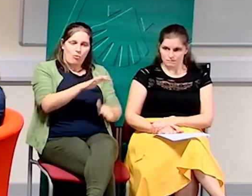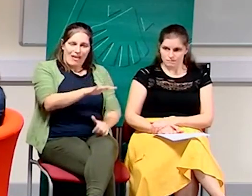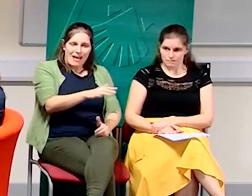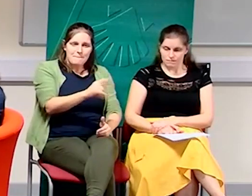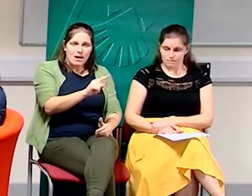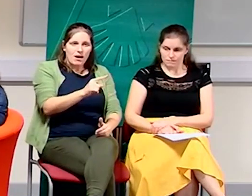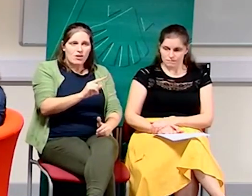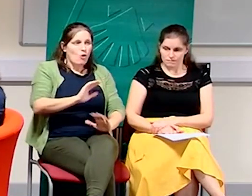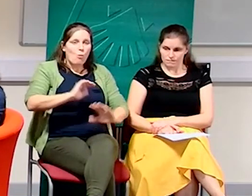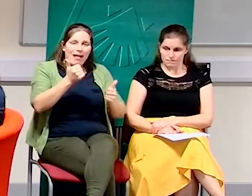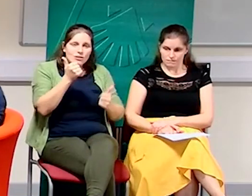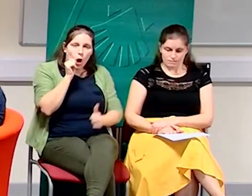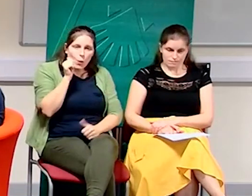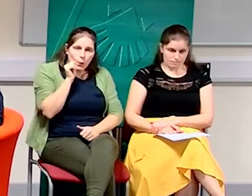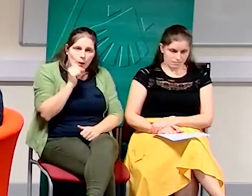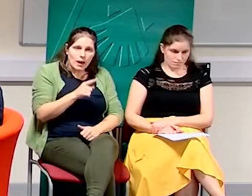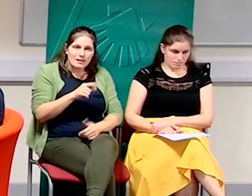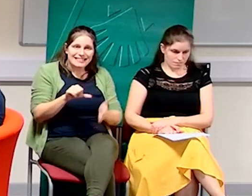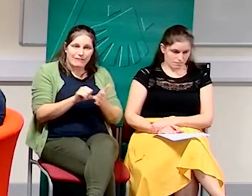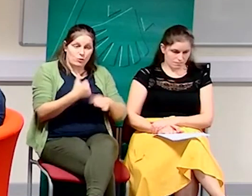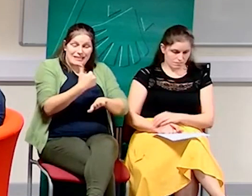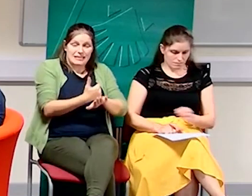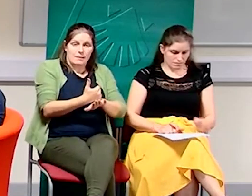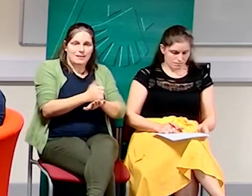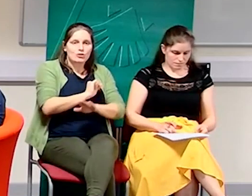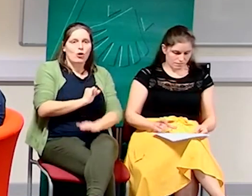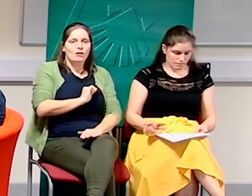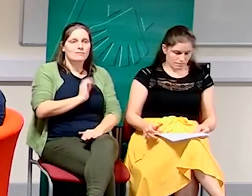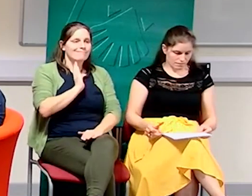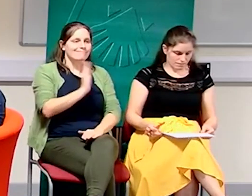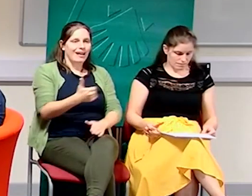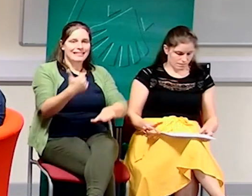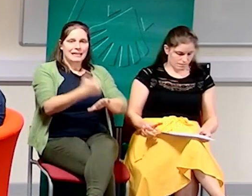known about and it's difficult to get in place it's not as straightforward as you might think